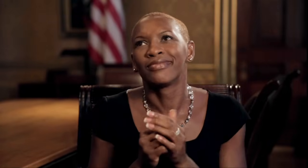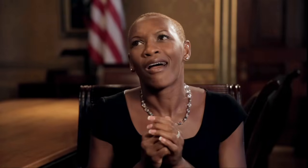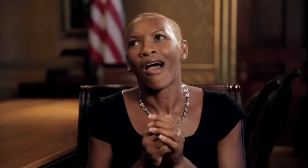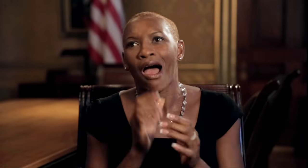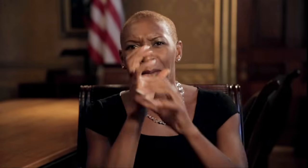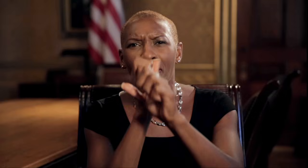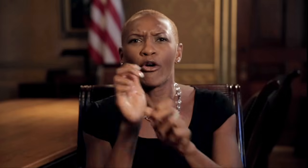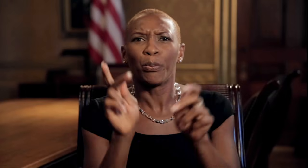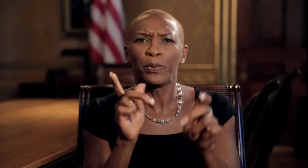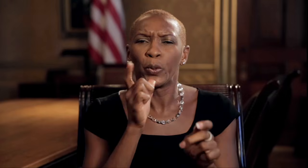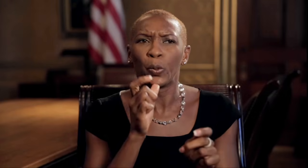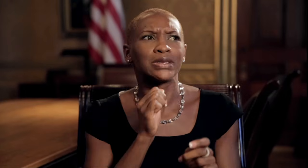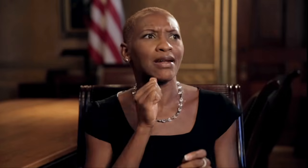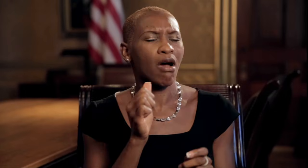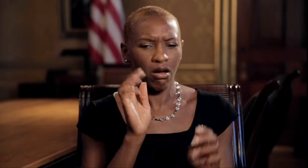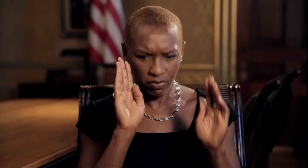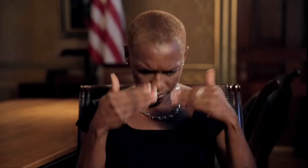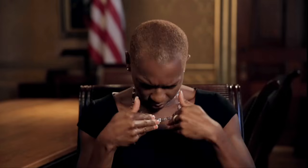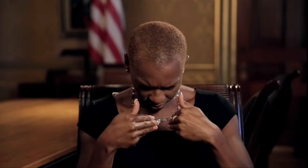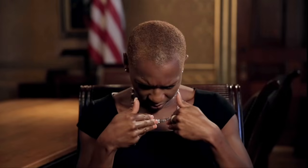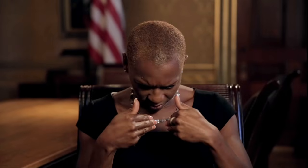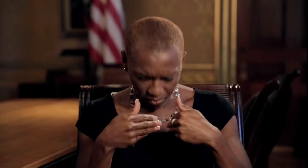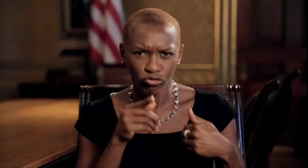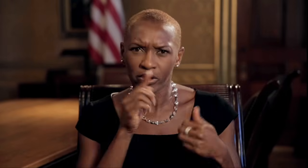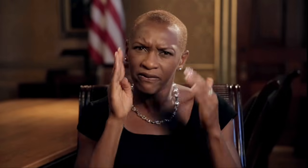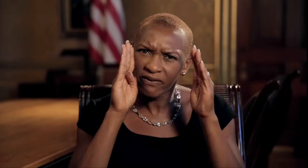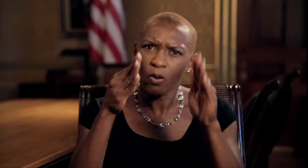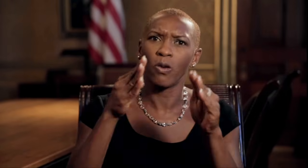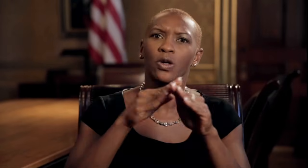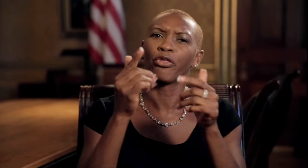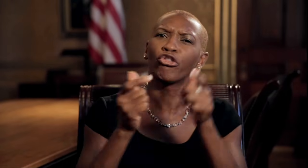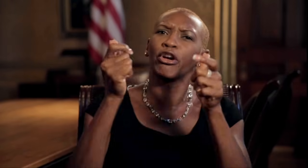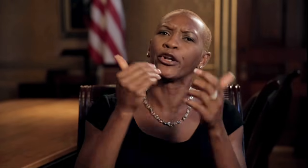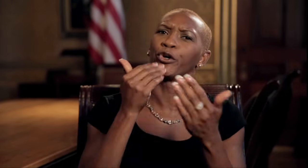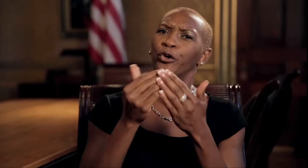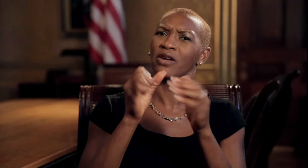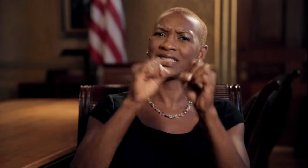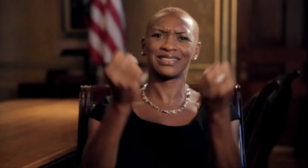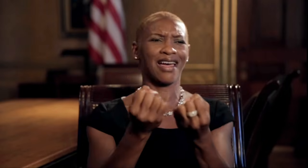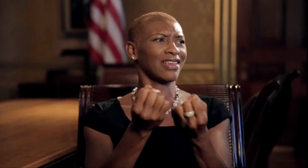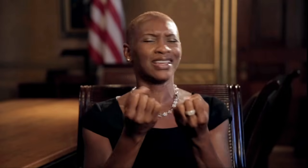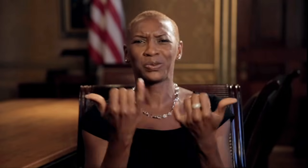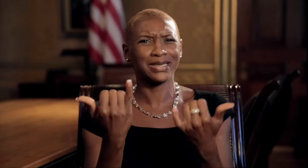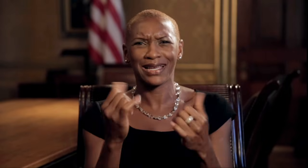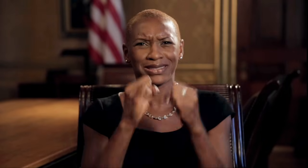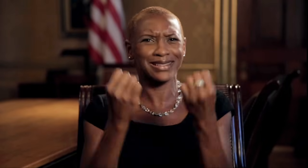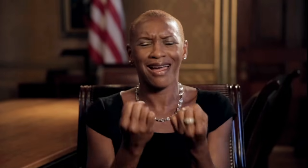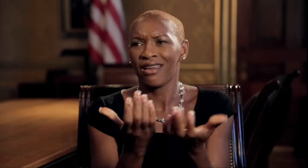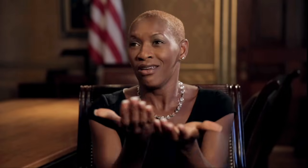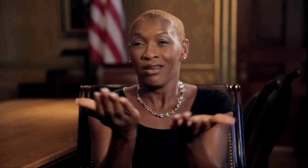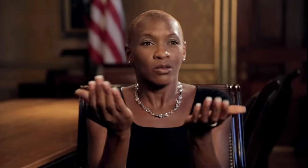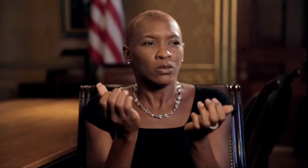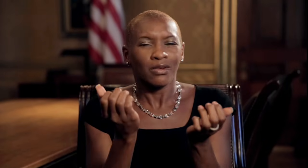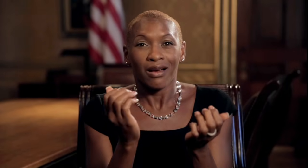I'm drawn to people who are not drawn to themselves, but focused on the greater good of society, today's society.